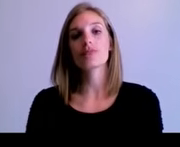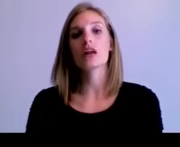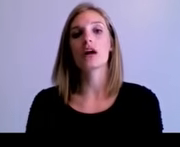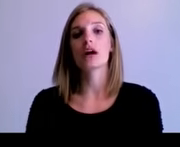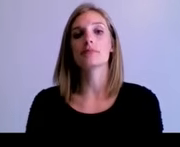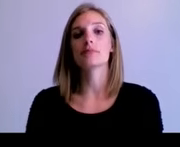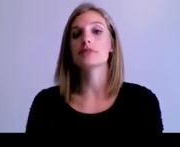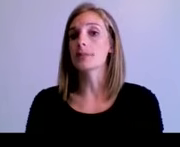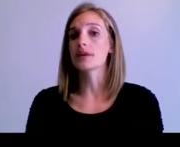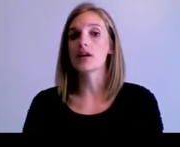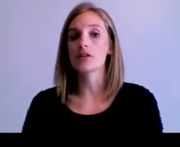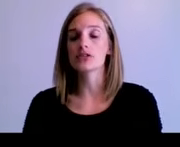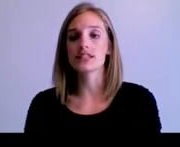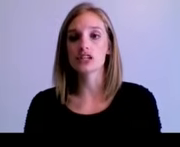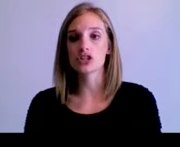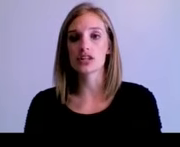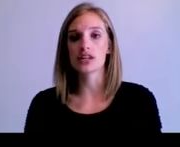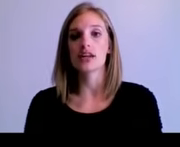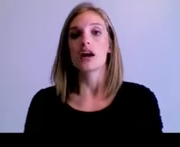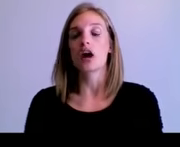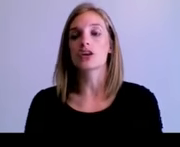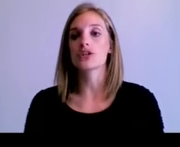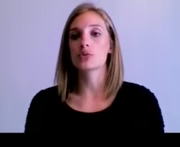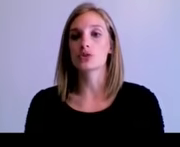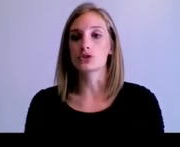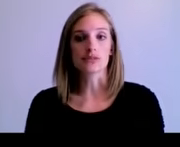The topic of conversation also we will do